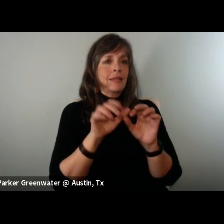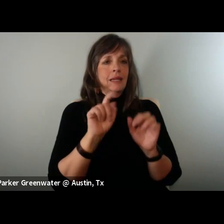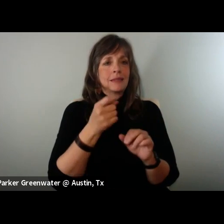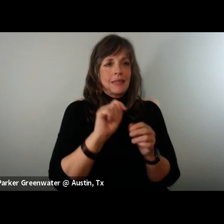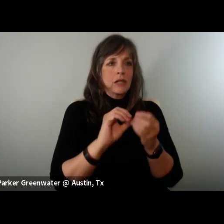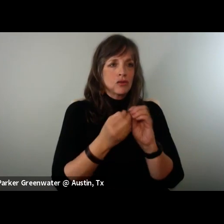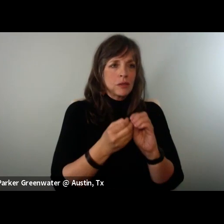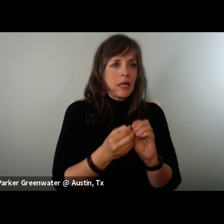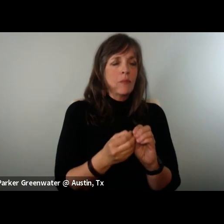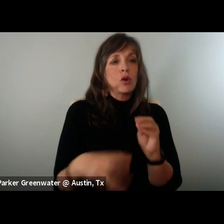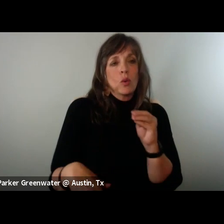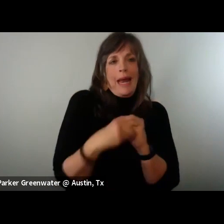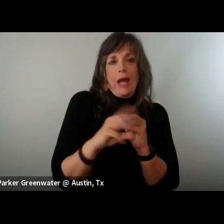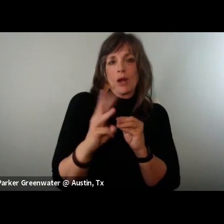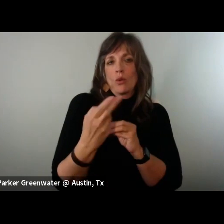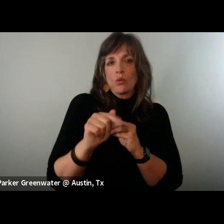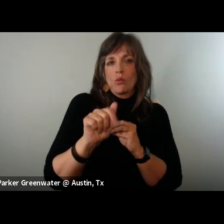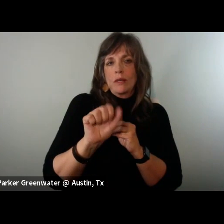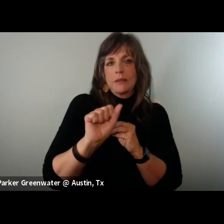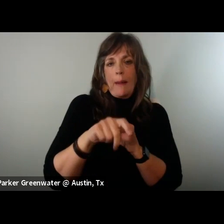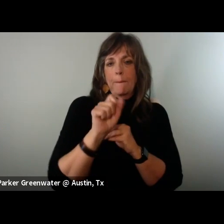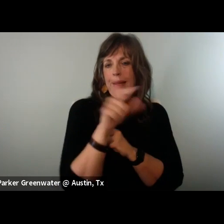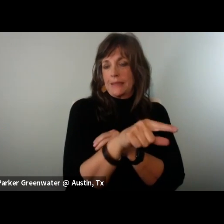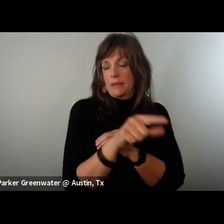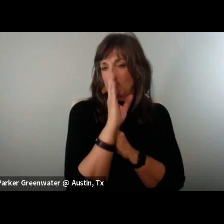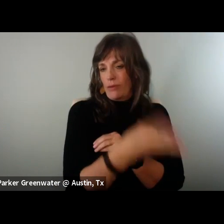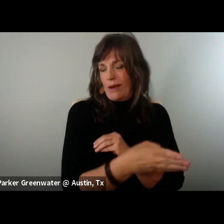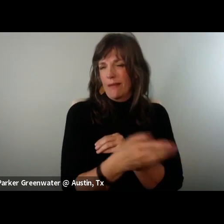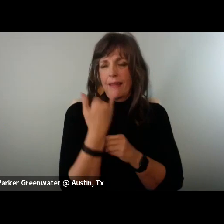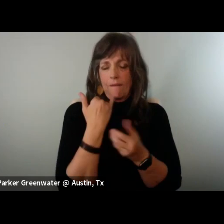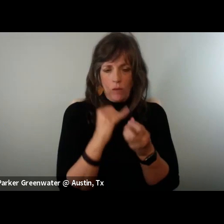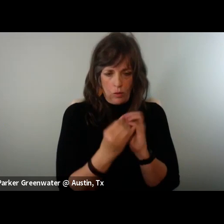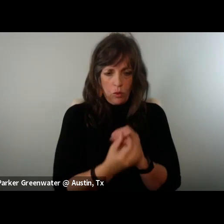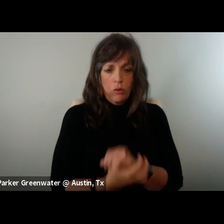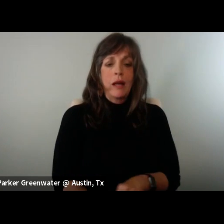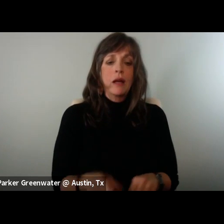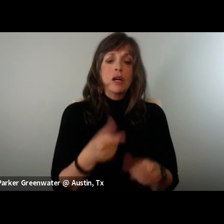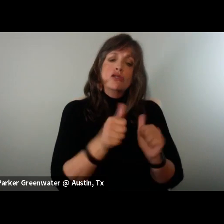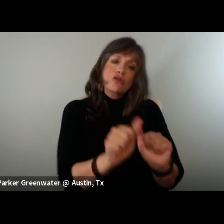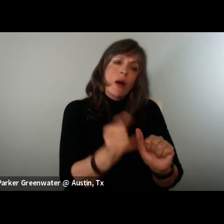to your WhatsApp contacts and sending directly. Please try, if you can, to include the category